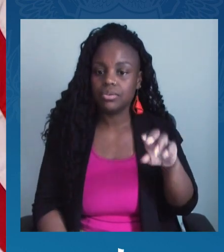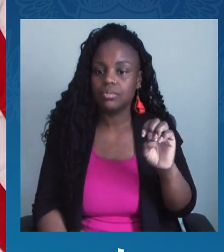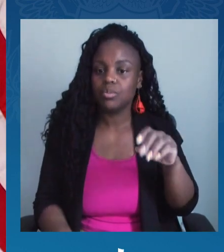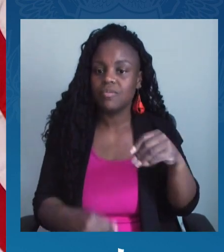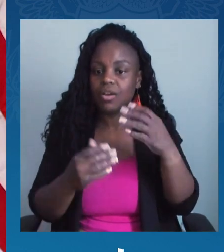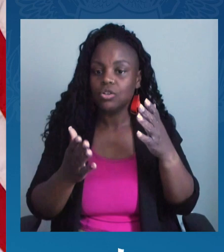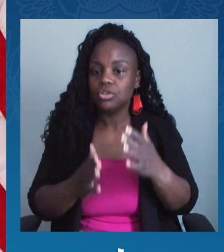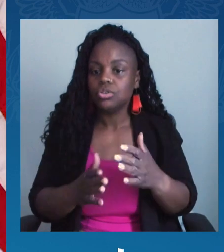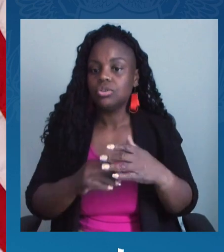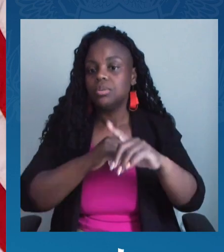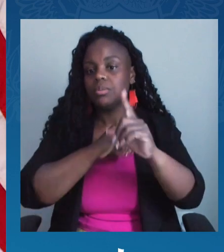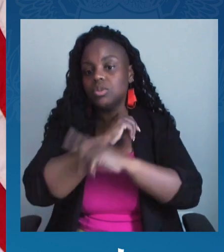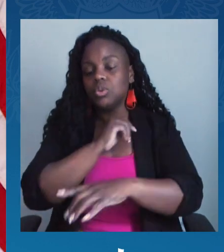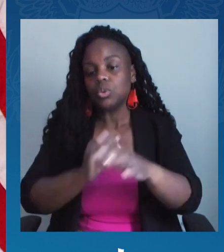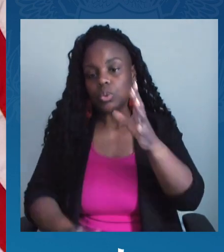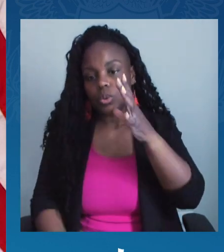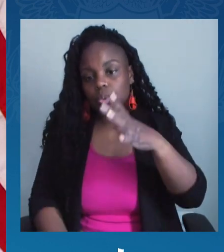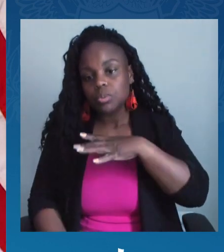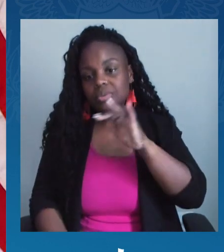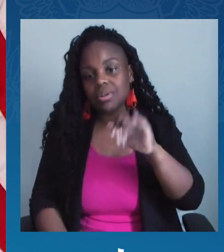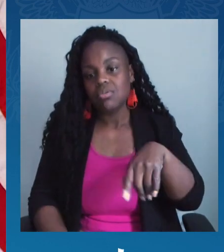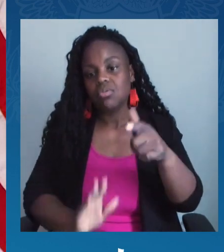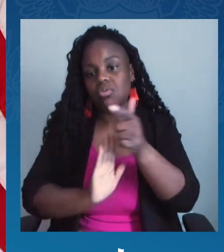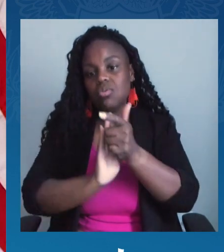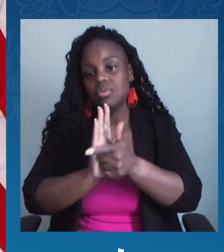That law where there's basically allowing vigilantes.